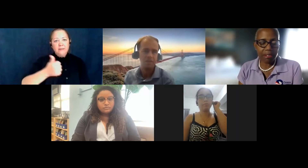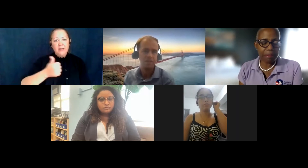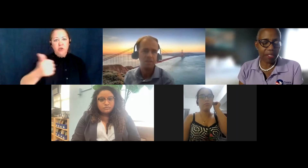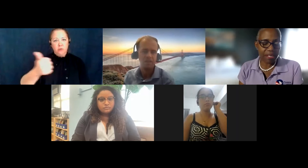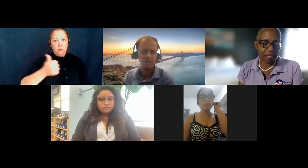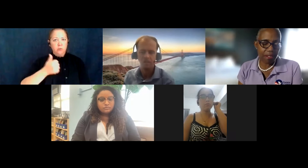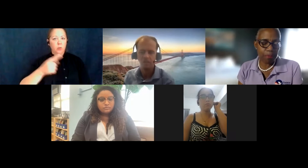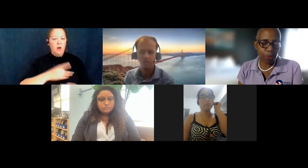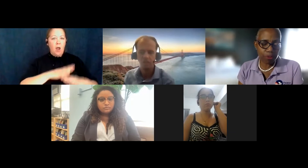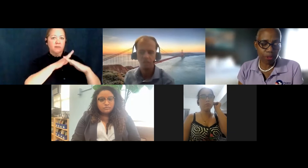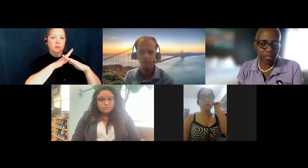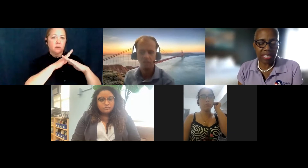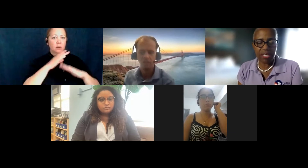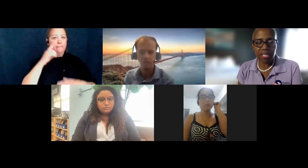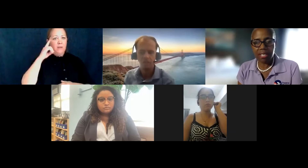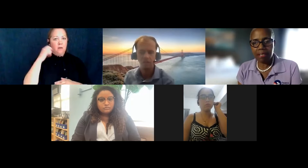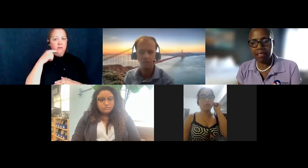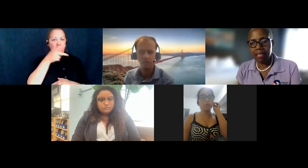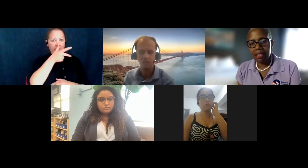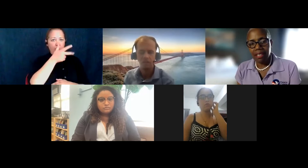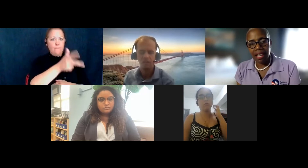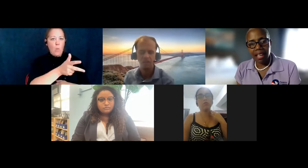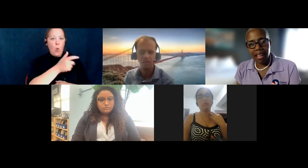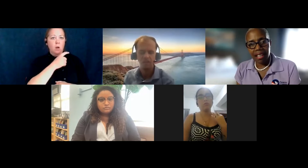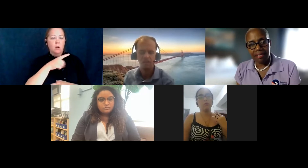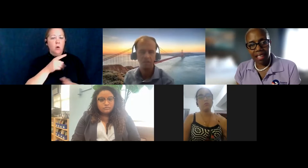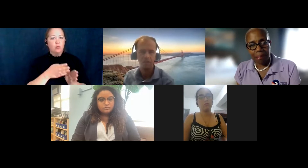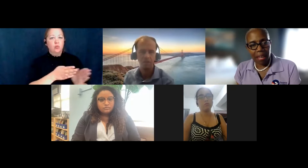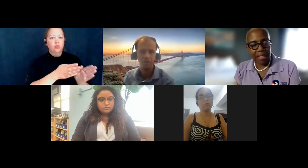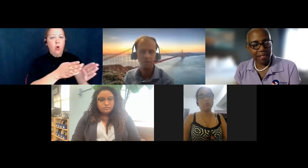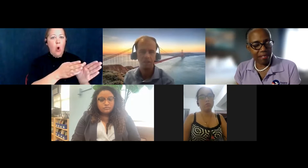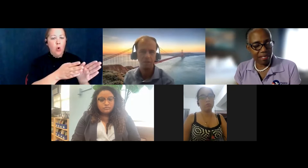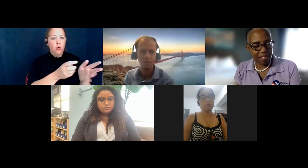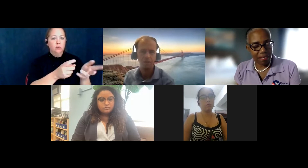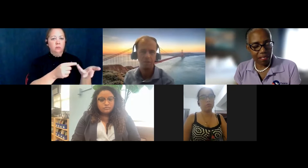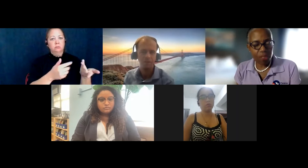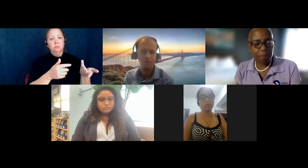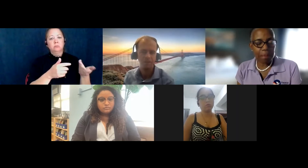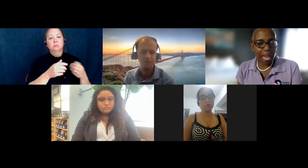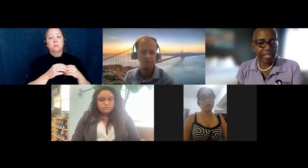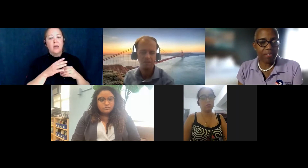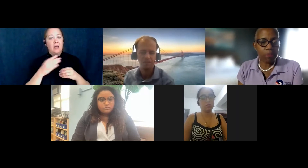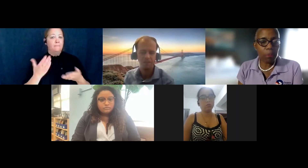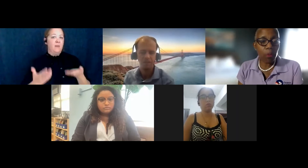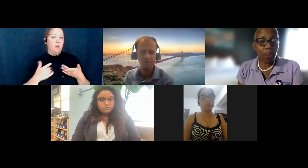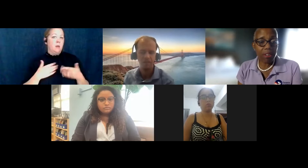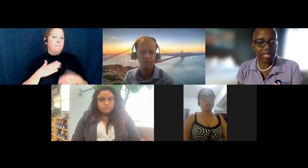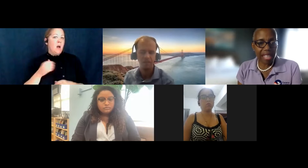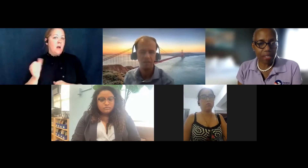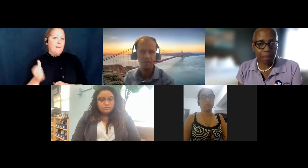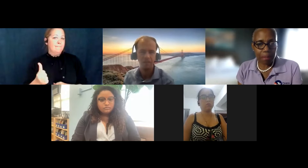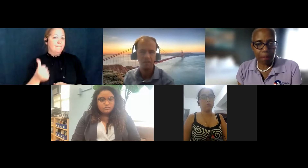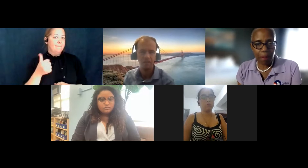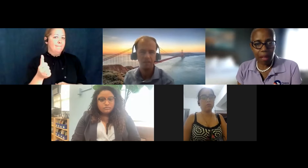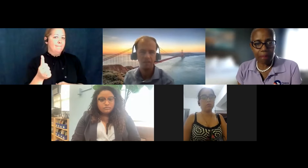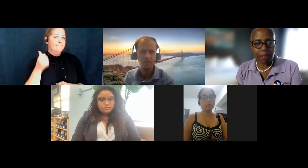because of the road conditions, and I may hurt my back even more and exacerbate my problems.